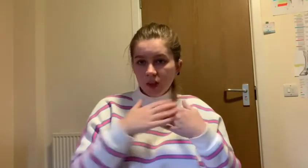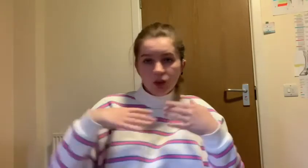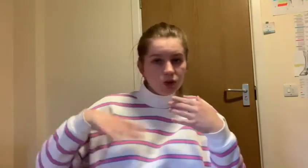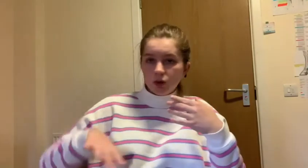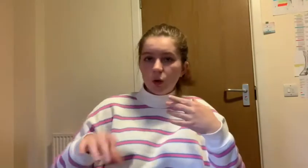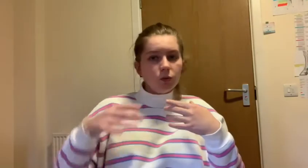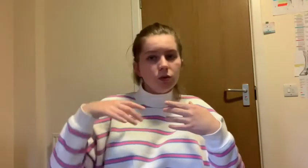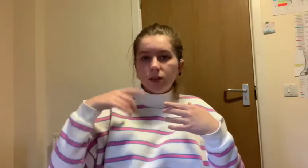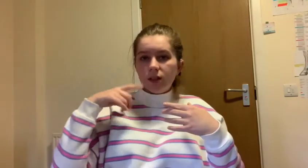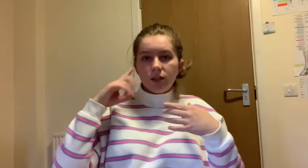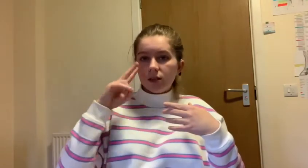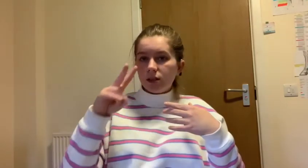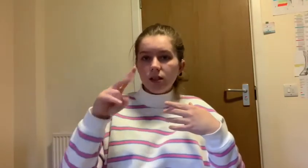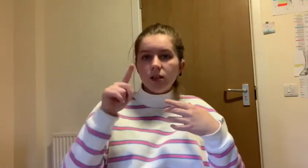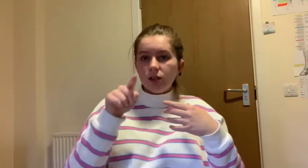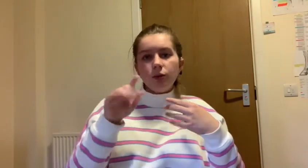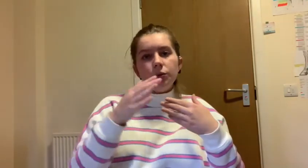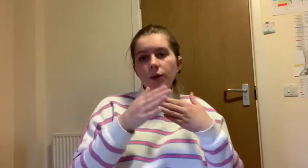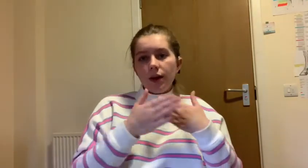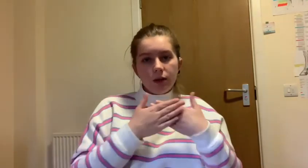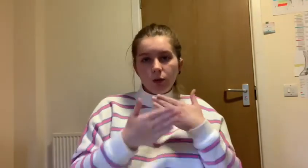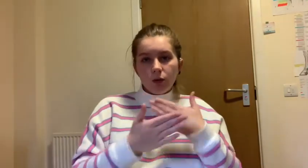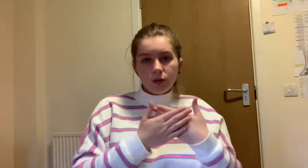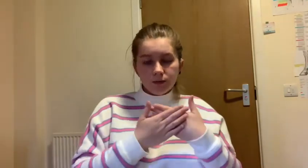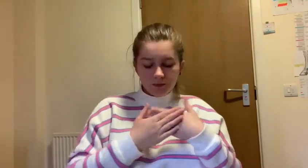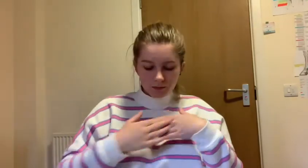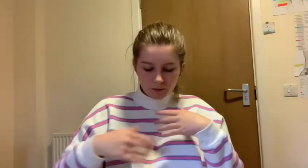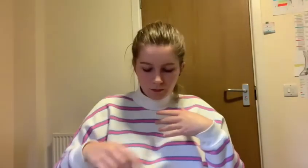"Don't need to see you anymore"